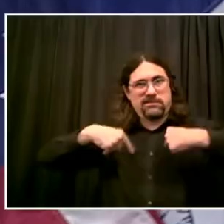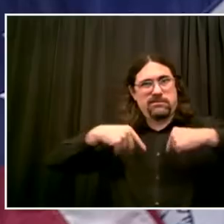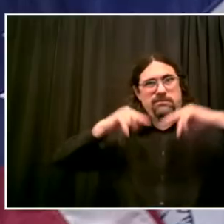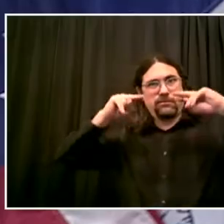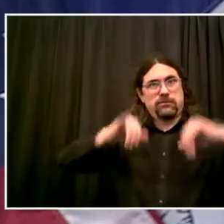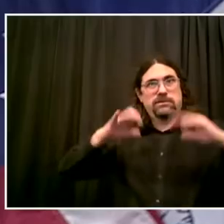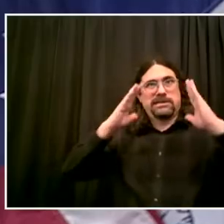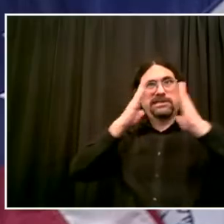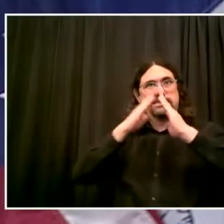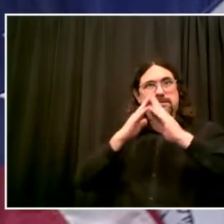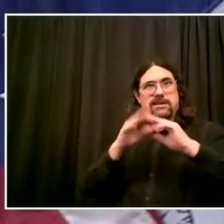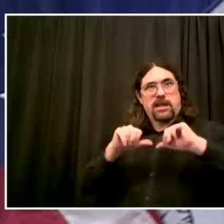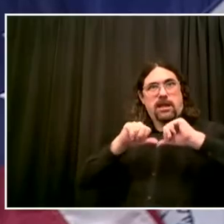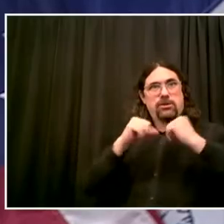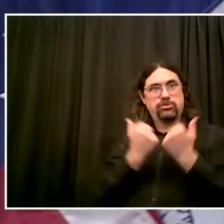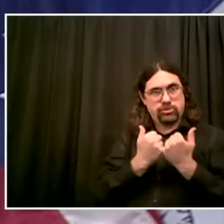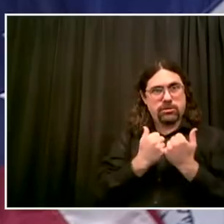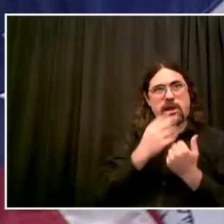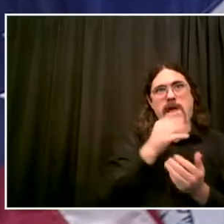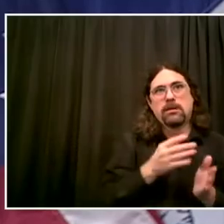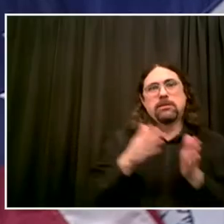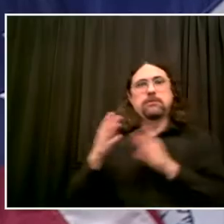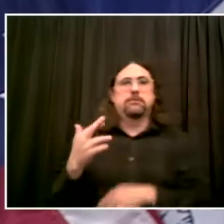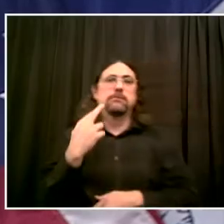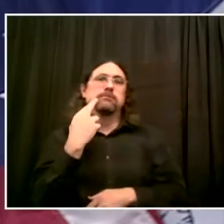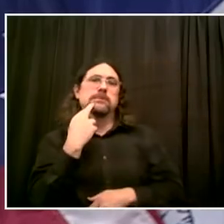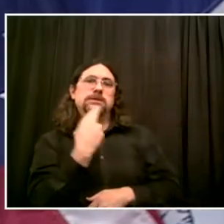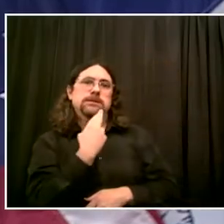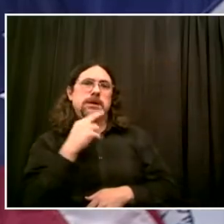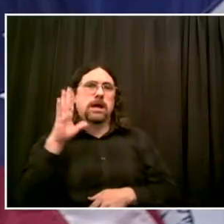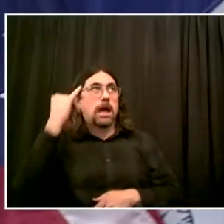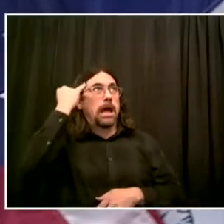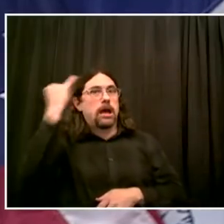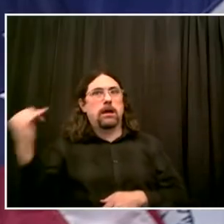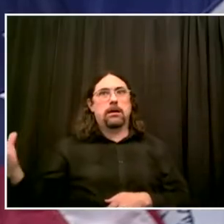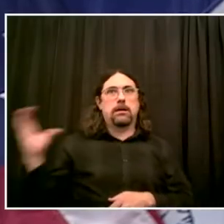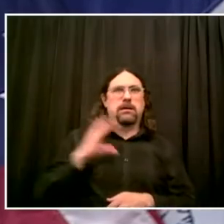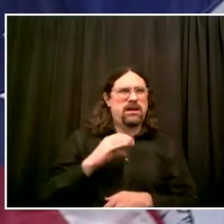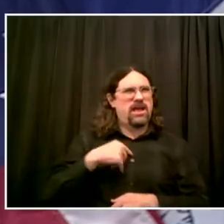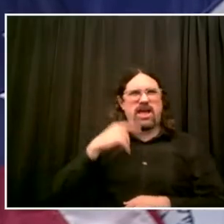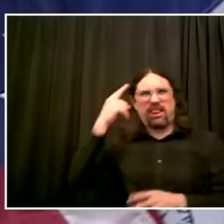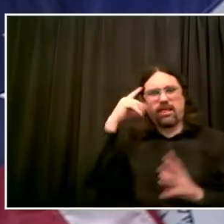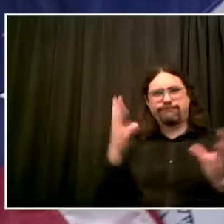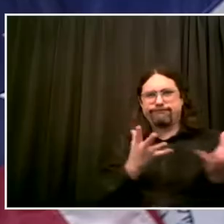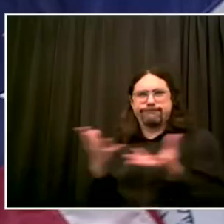NEED?